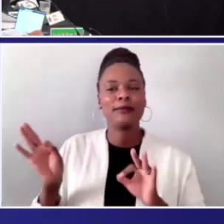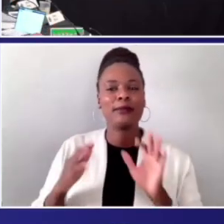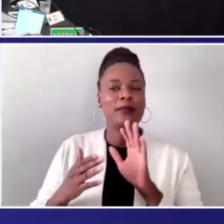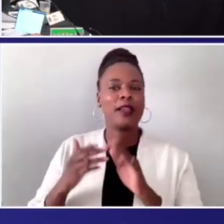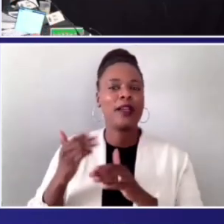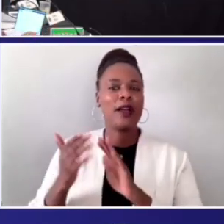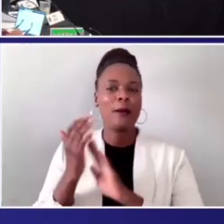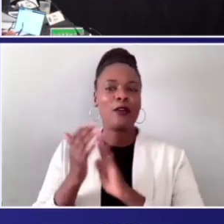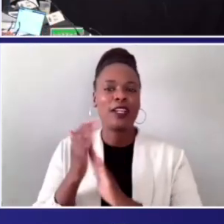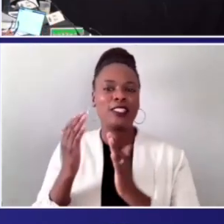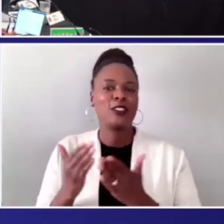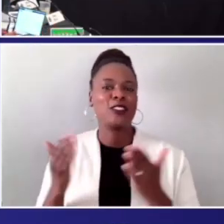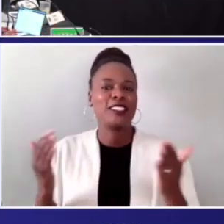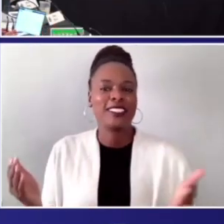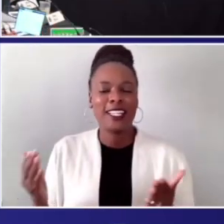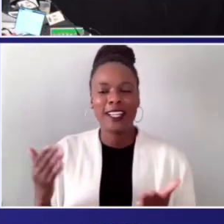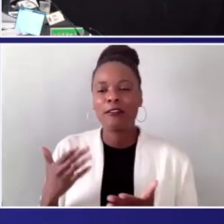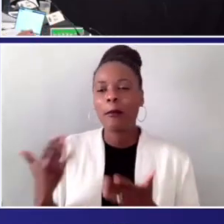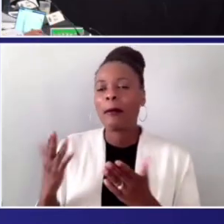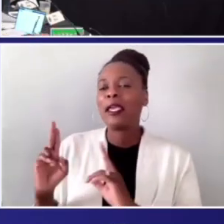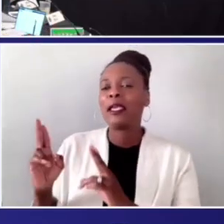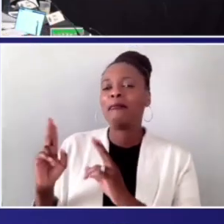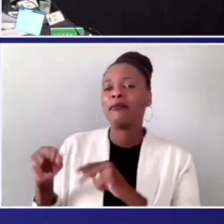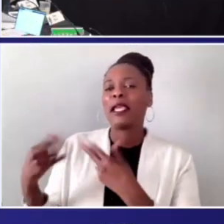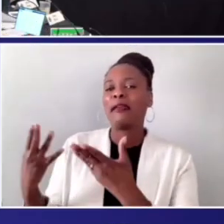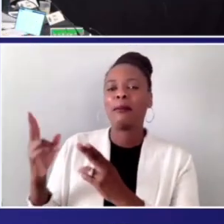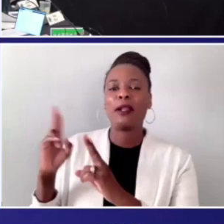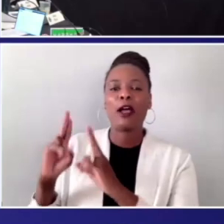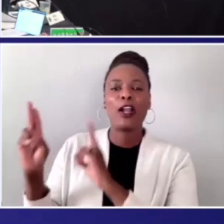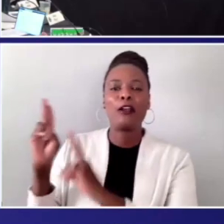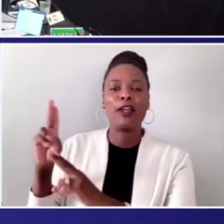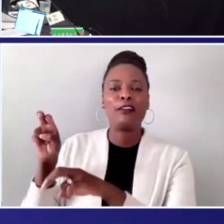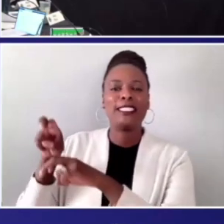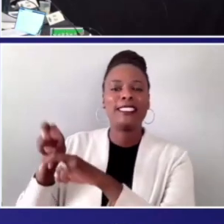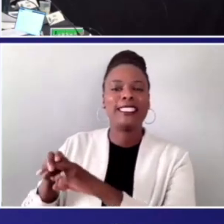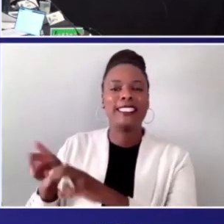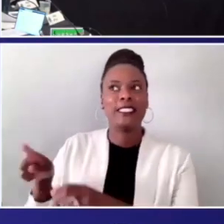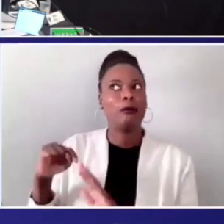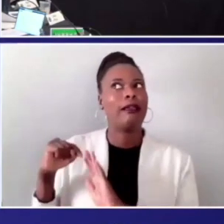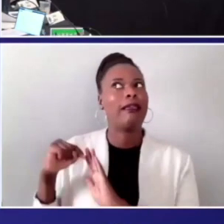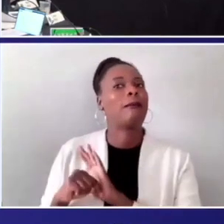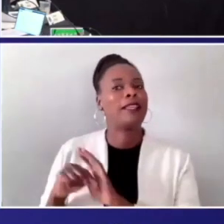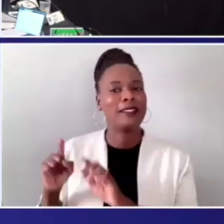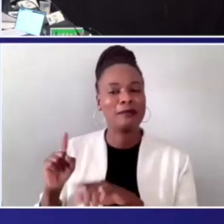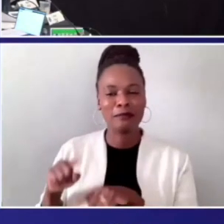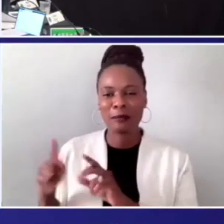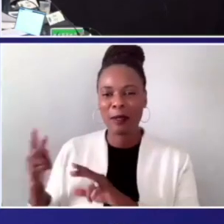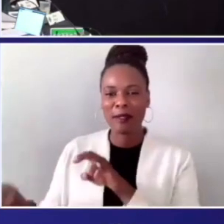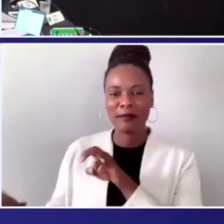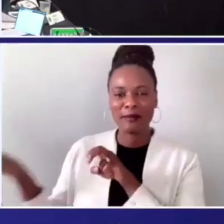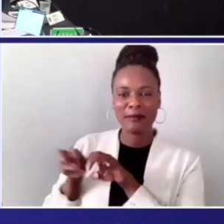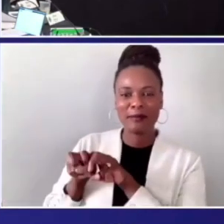We may just give him a little honorary seat right here. He'll kill me if I say that out loud, but we may just put him up here for the purposes of this stuff, it's so